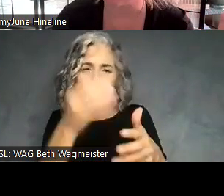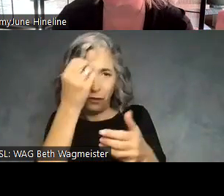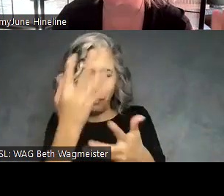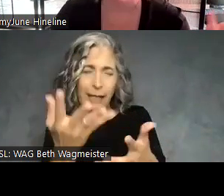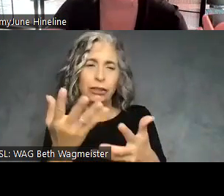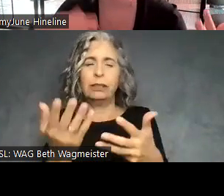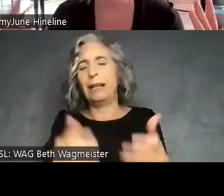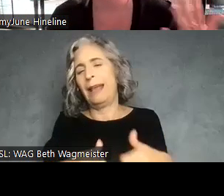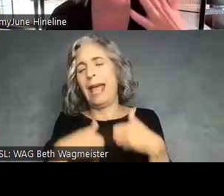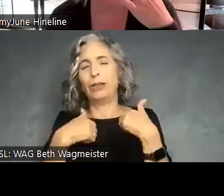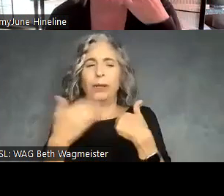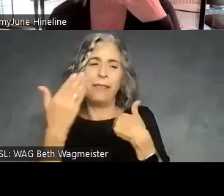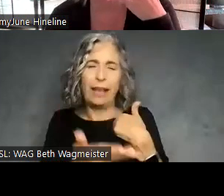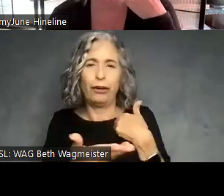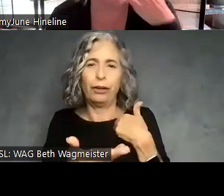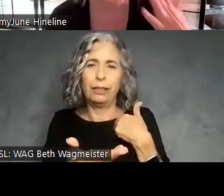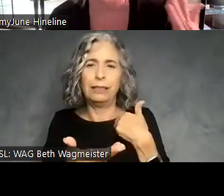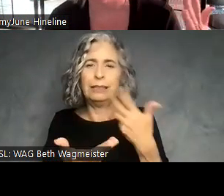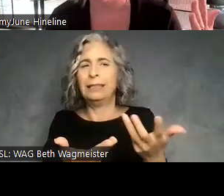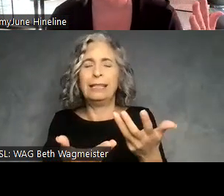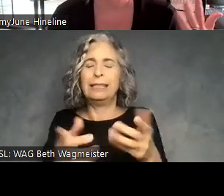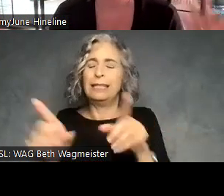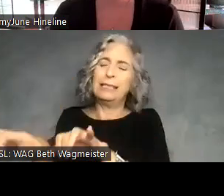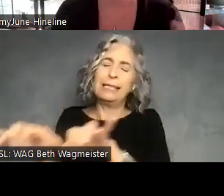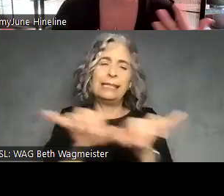you are only allowed to enter numbers. You've got to make sure all of those things match.